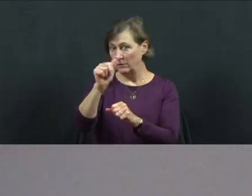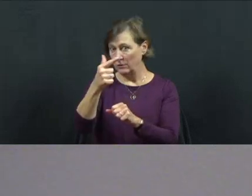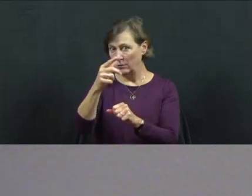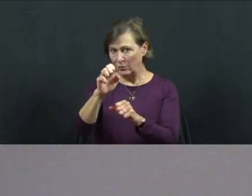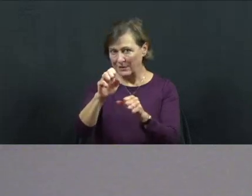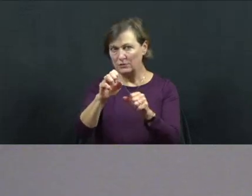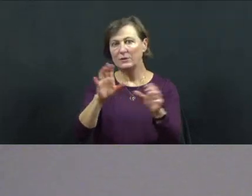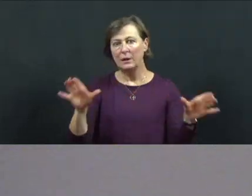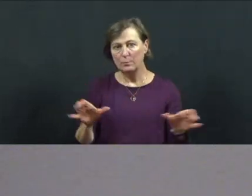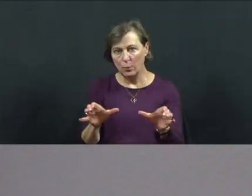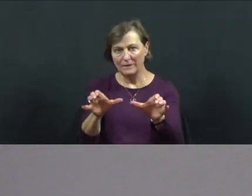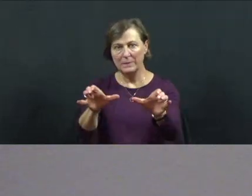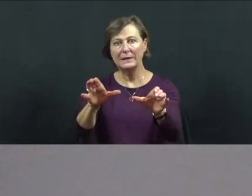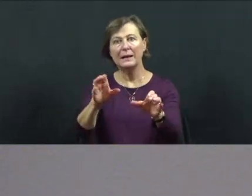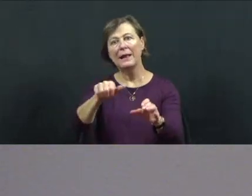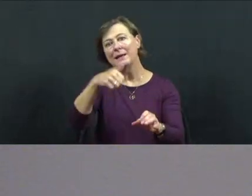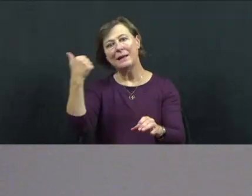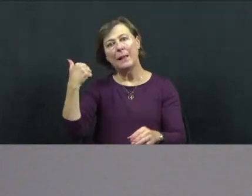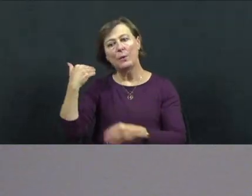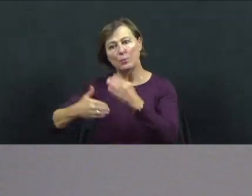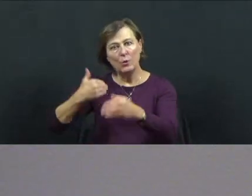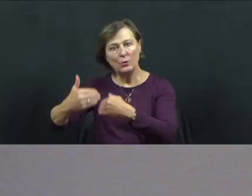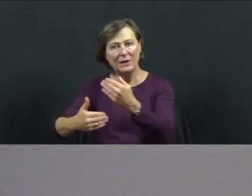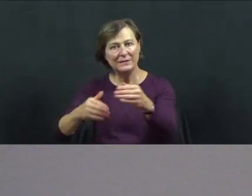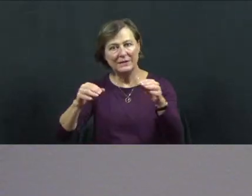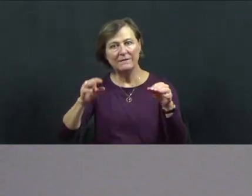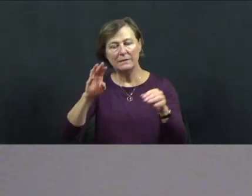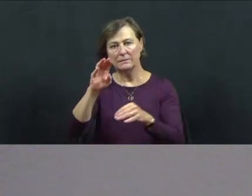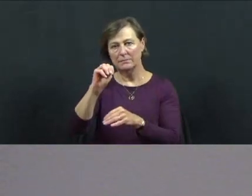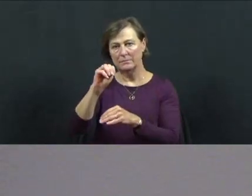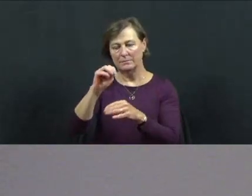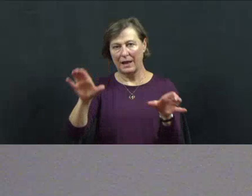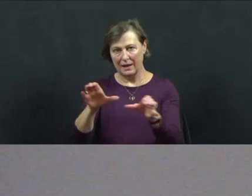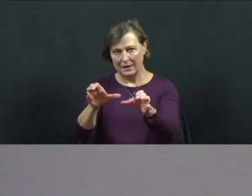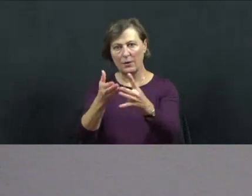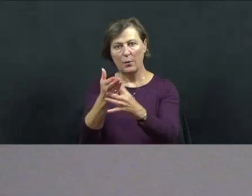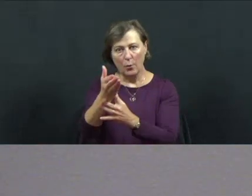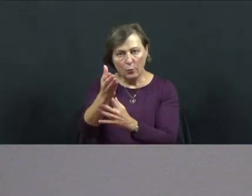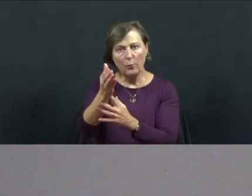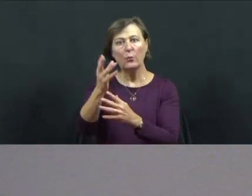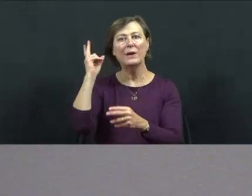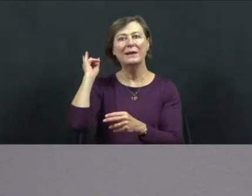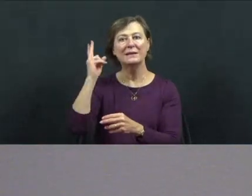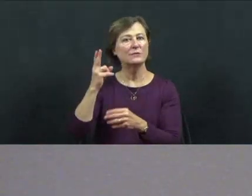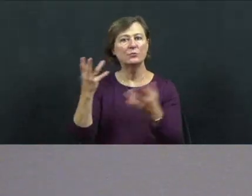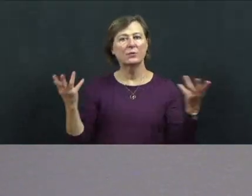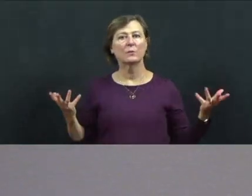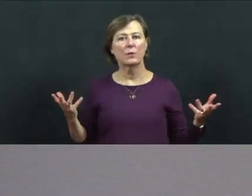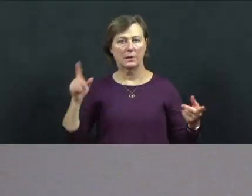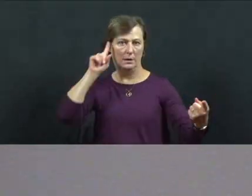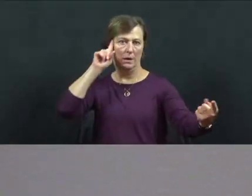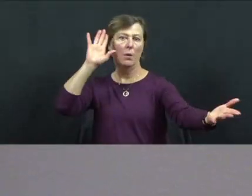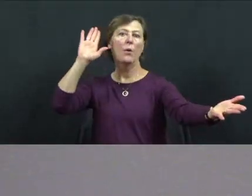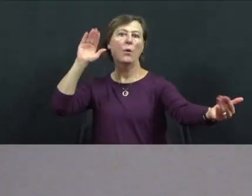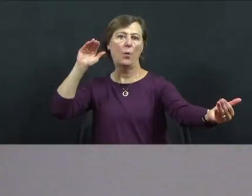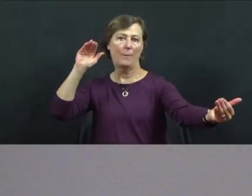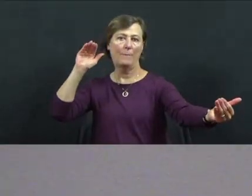movements throughout history is hope. In 2017,